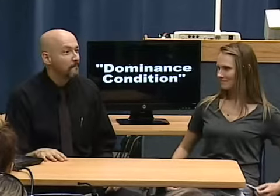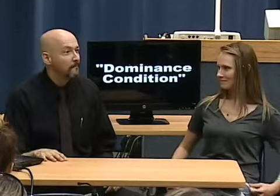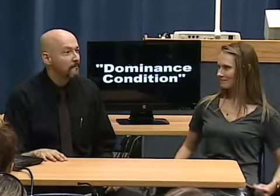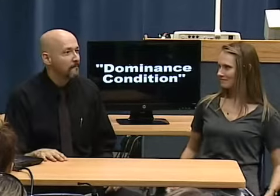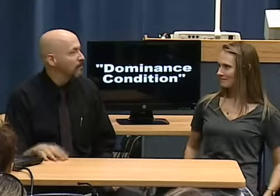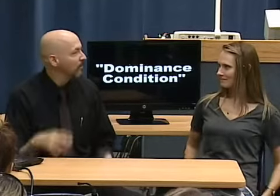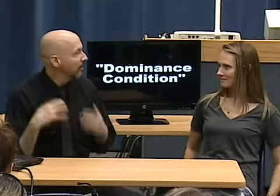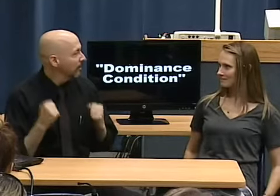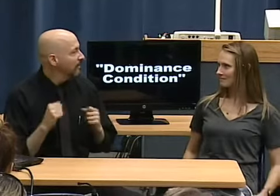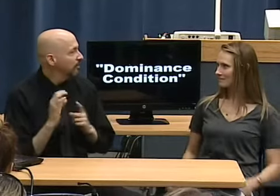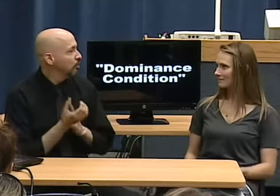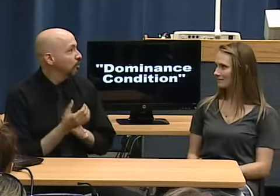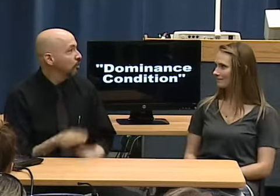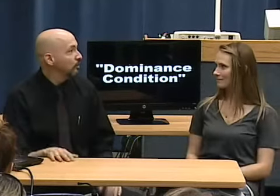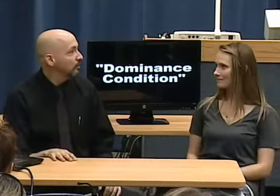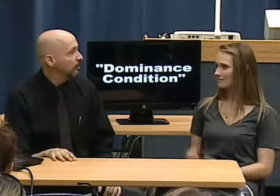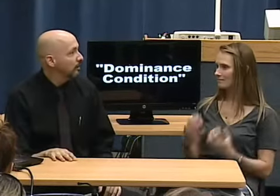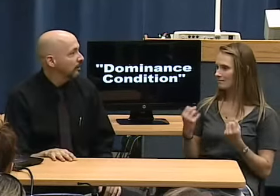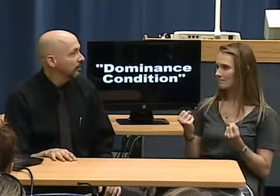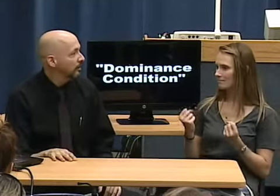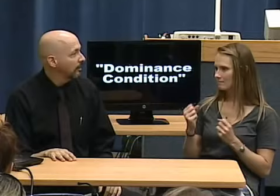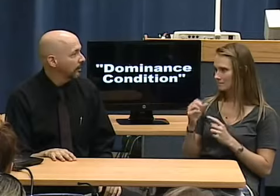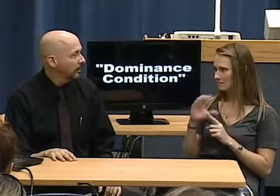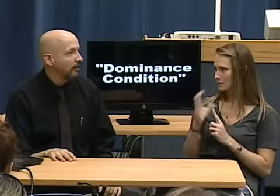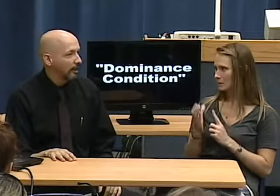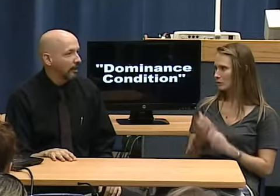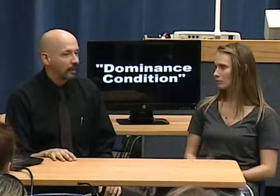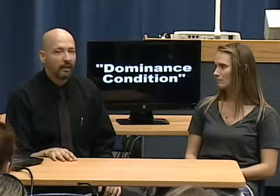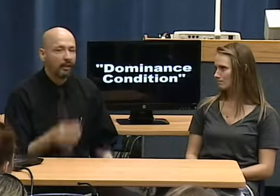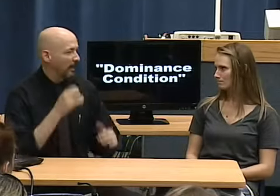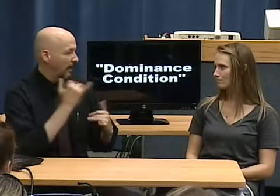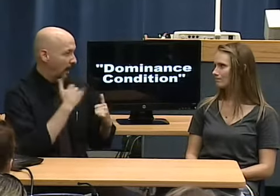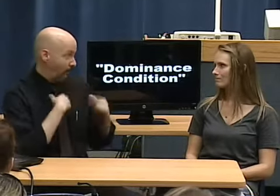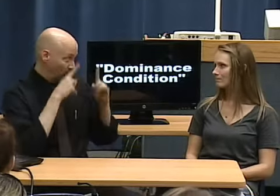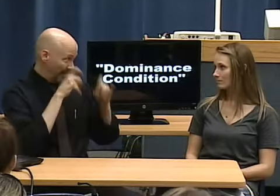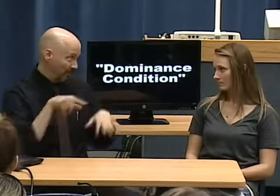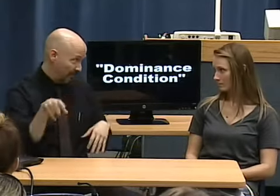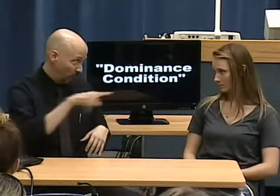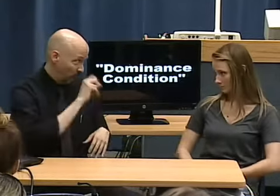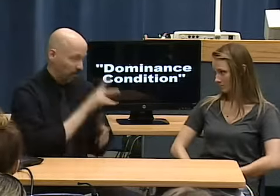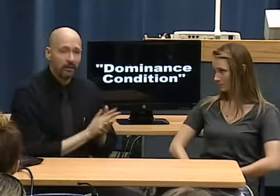Strong (dominance) condition. Dominance condition. Now I'm going to test them, OK?